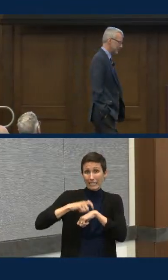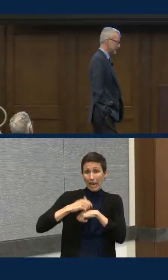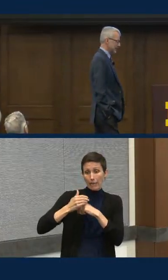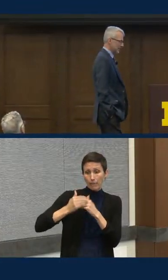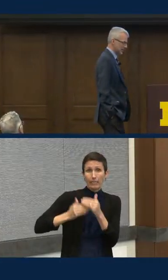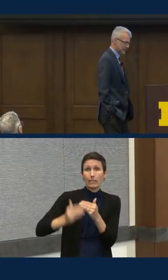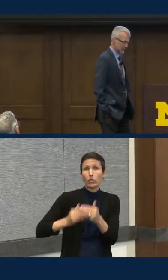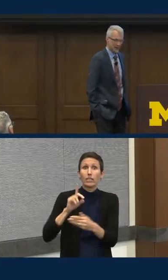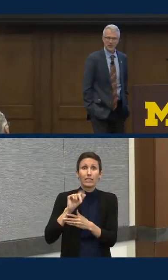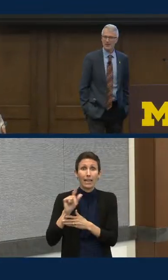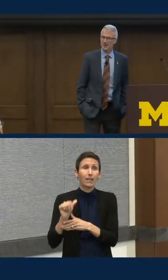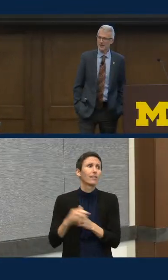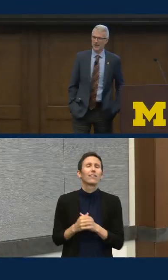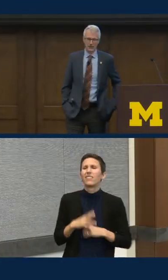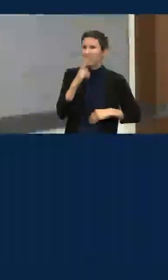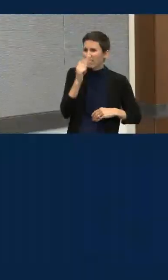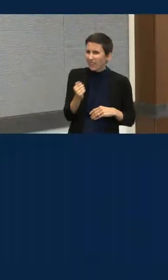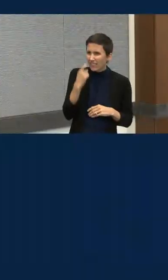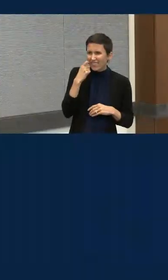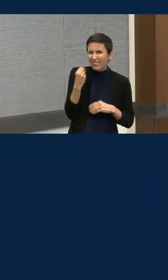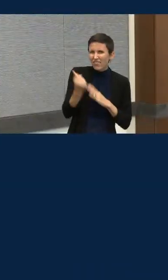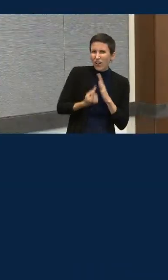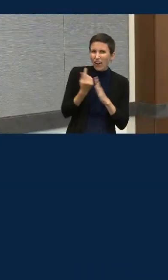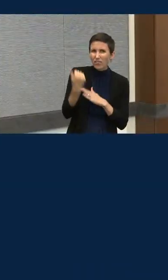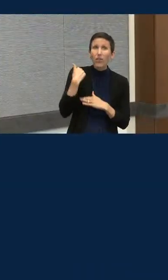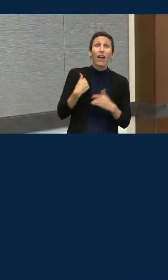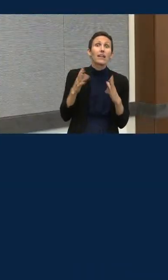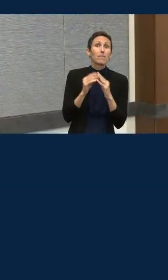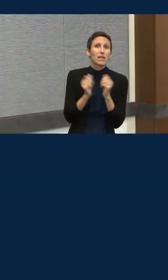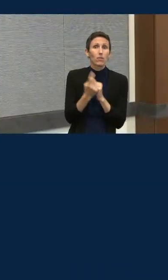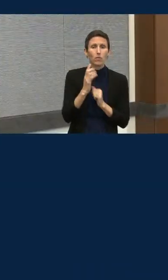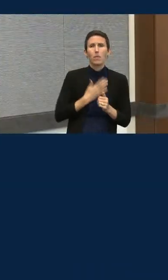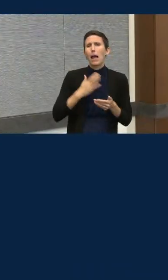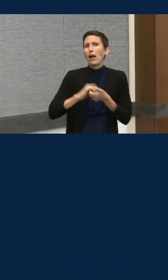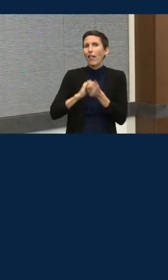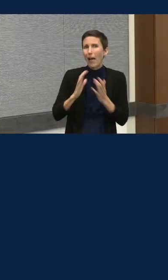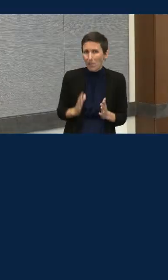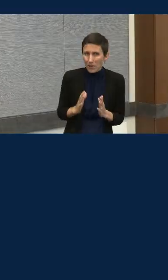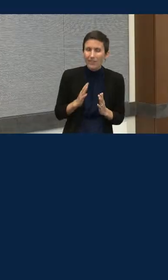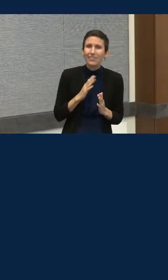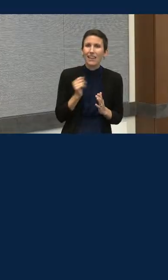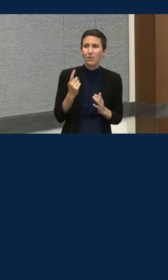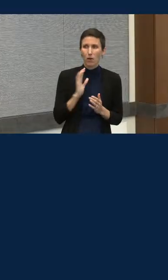That is funny because a couple hours ago I had a meeting with a